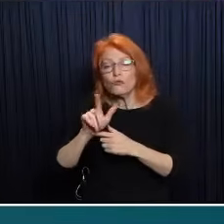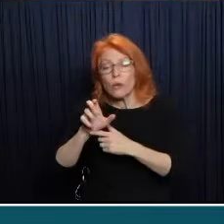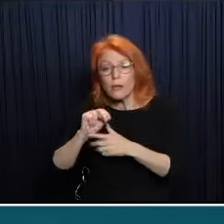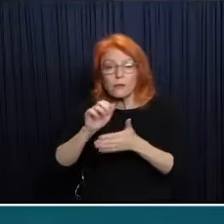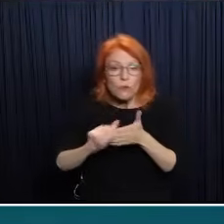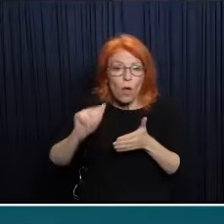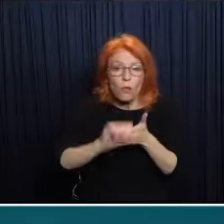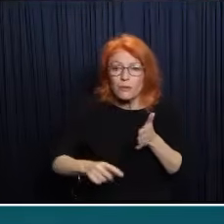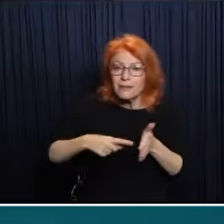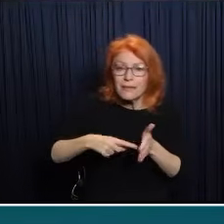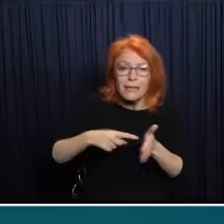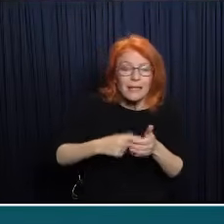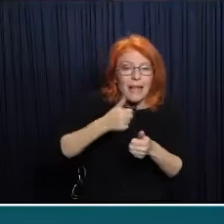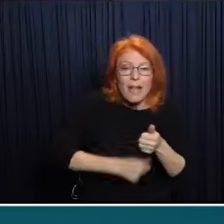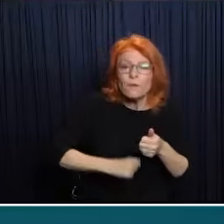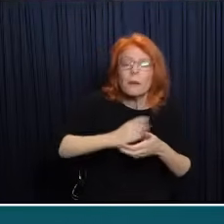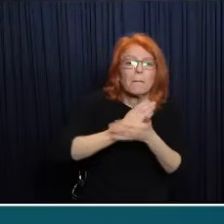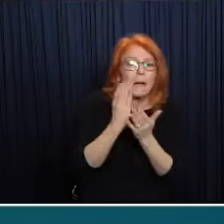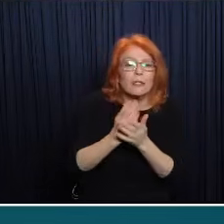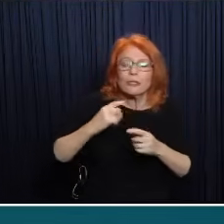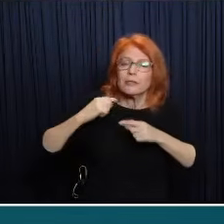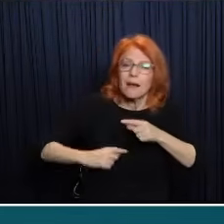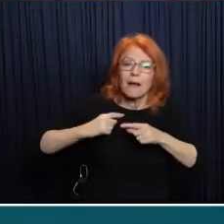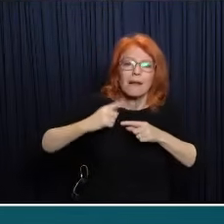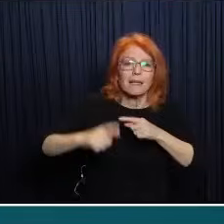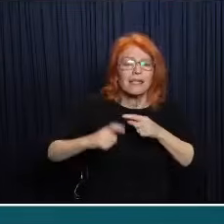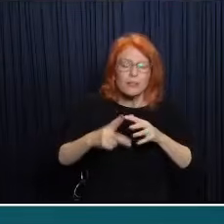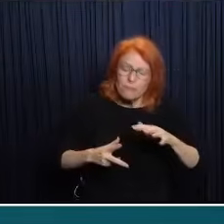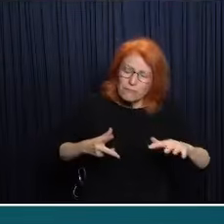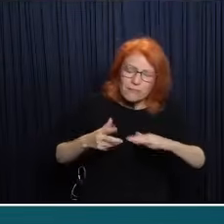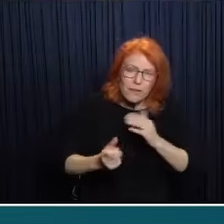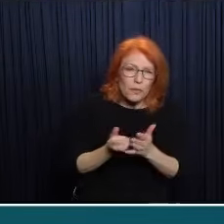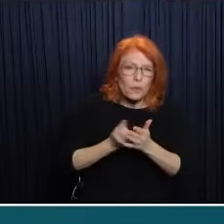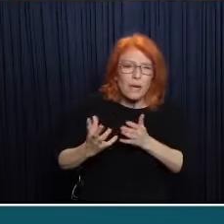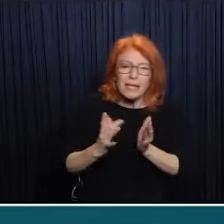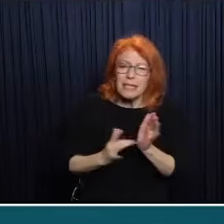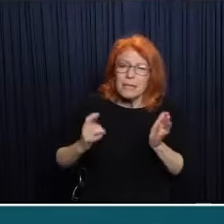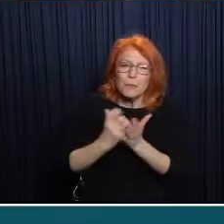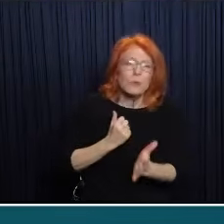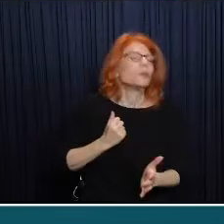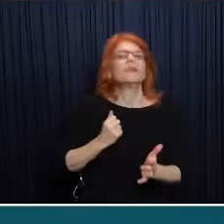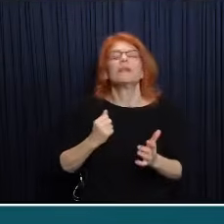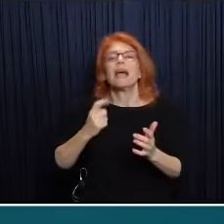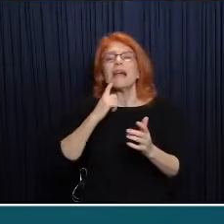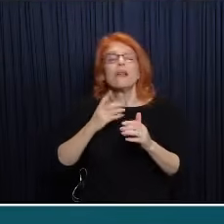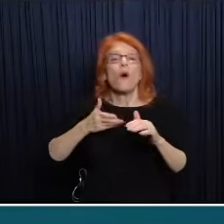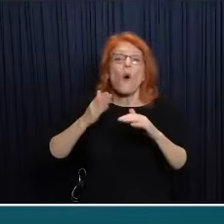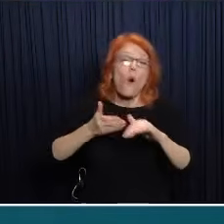BUDGET IN D.C. OUR COUNTRY IS $2 TRILLION IN